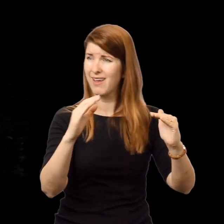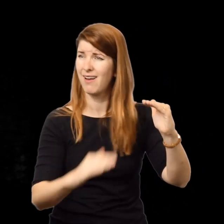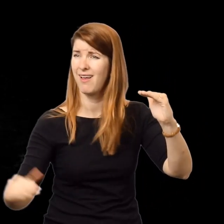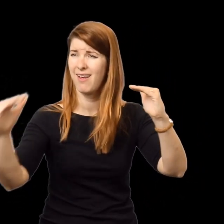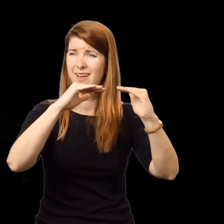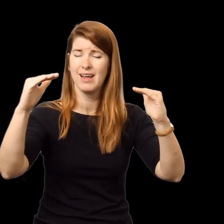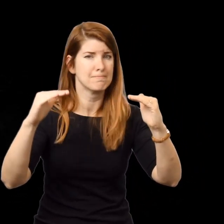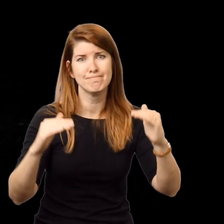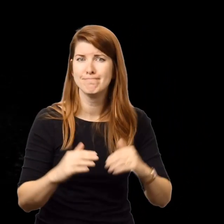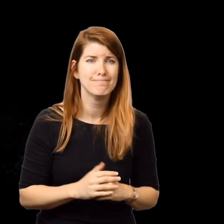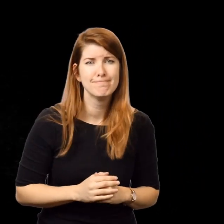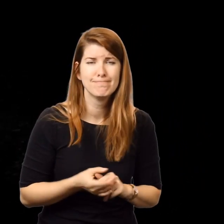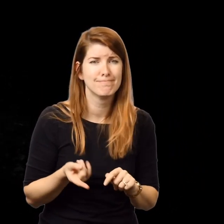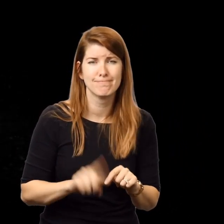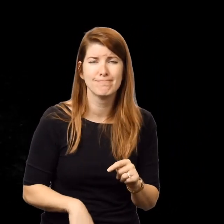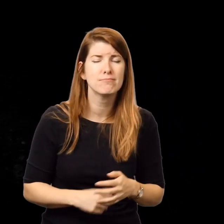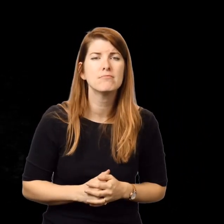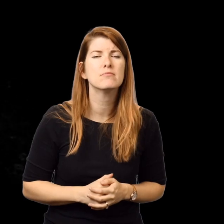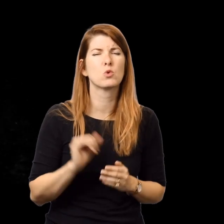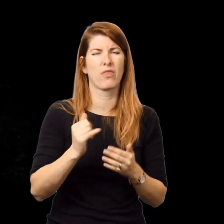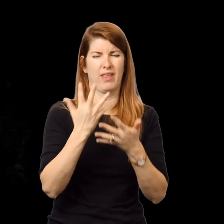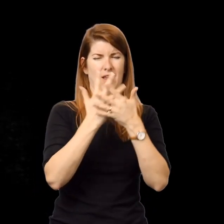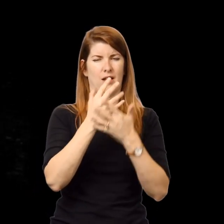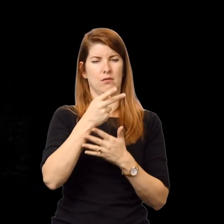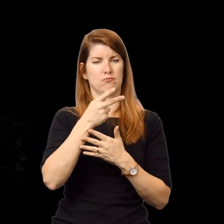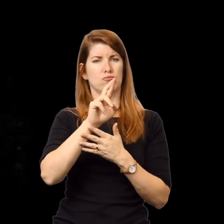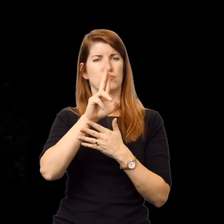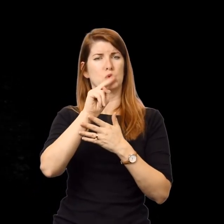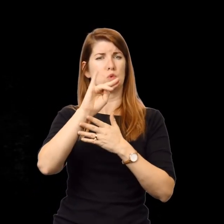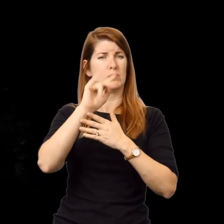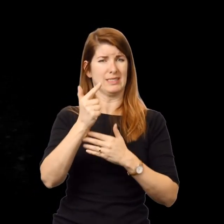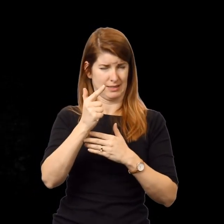So, pruning is a process that everyone's brain goes through, and so we really want to early